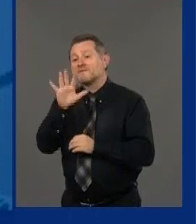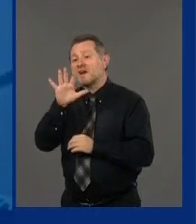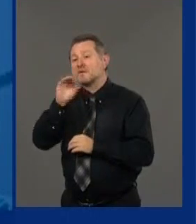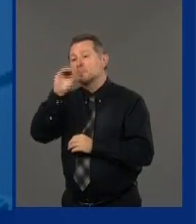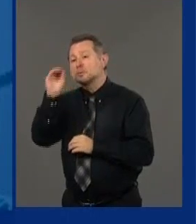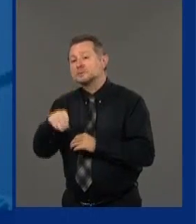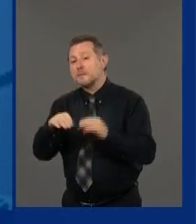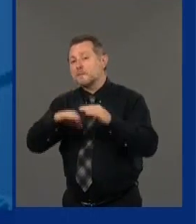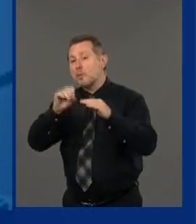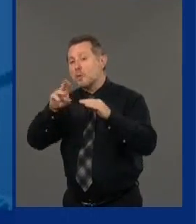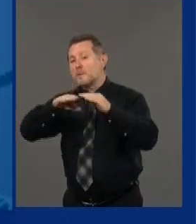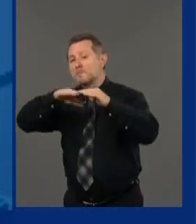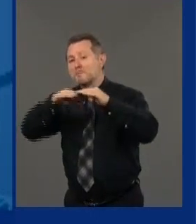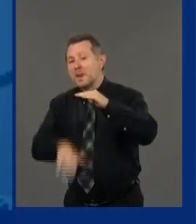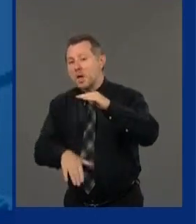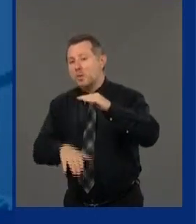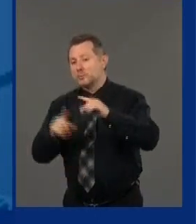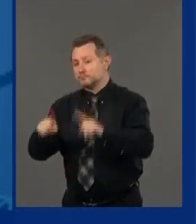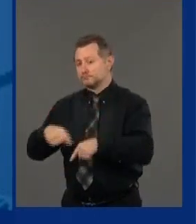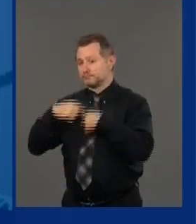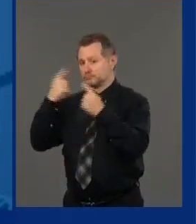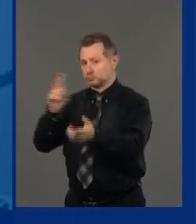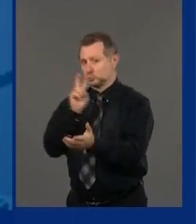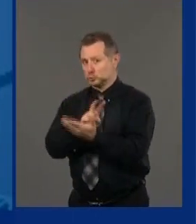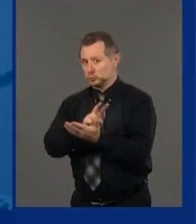REGION IS IN PHASE IV AND THE